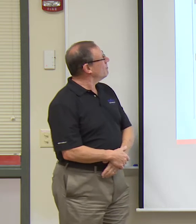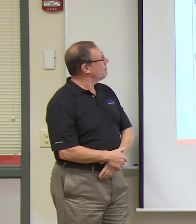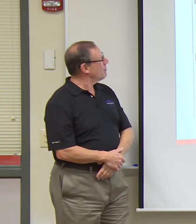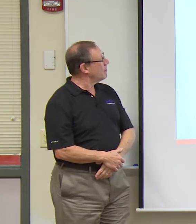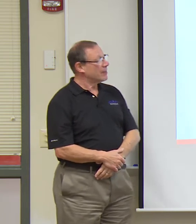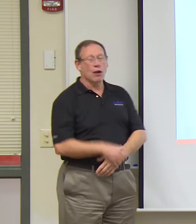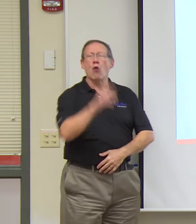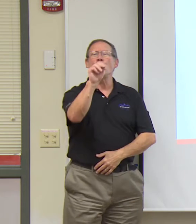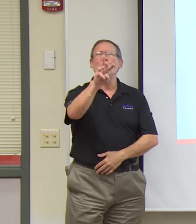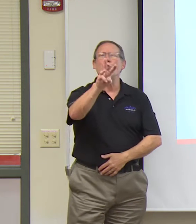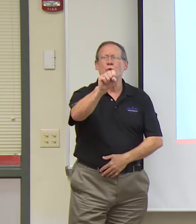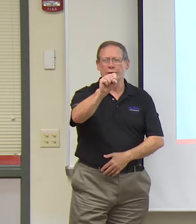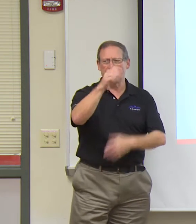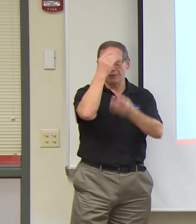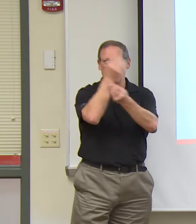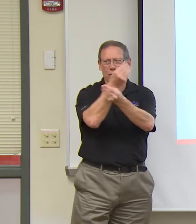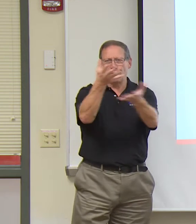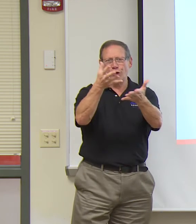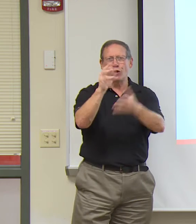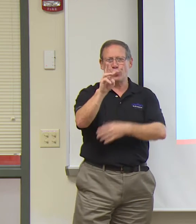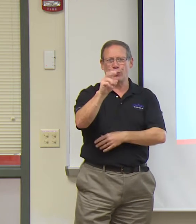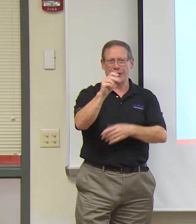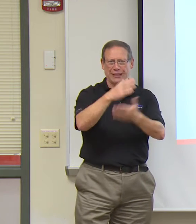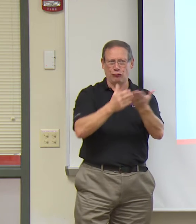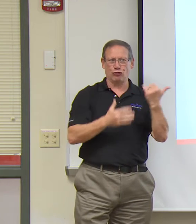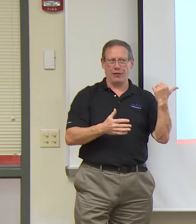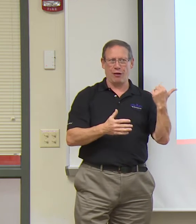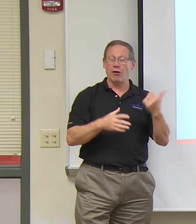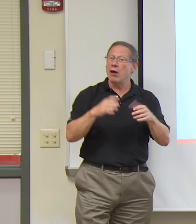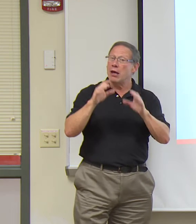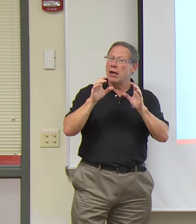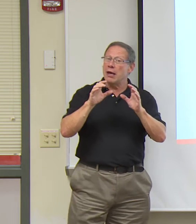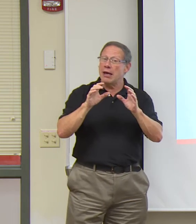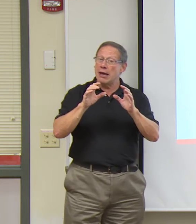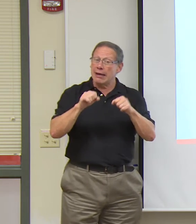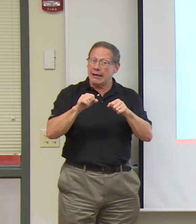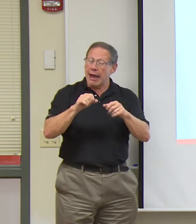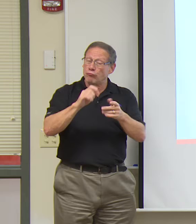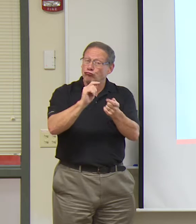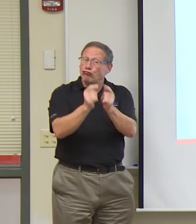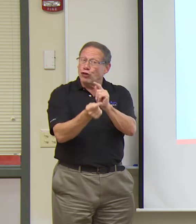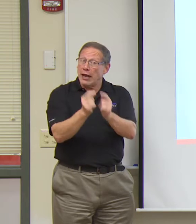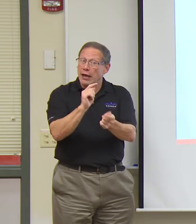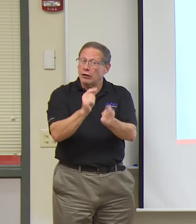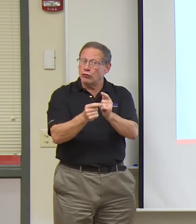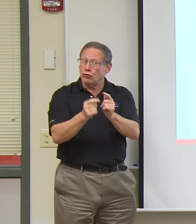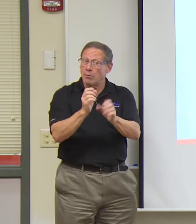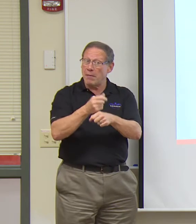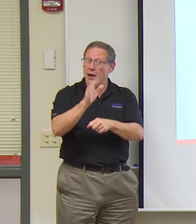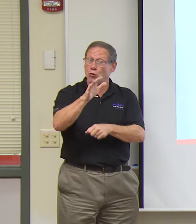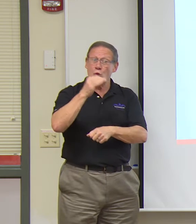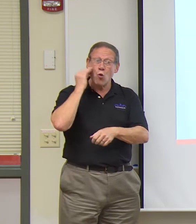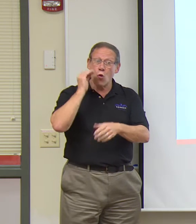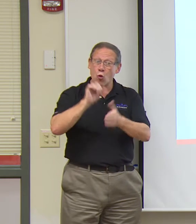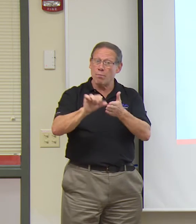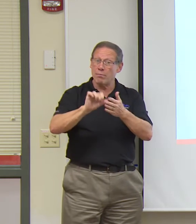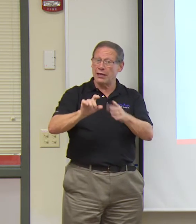But you can also customize your home page. So, you know, here's an example.